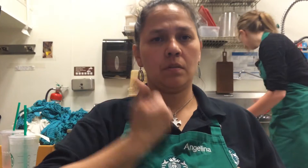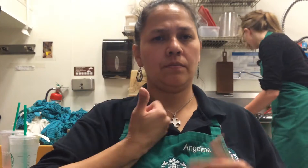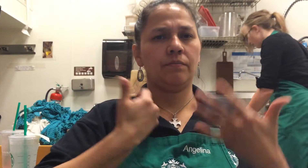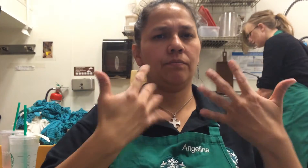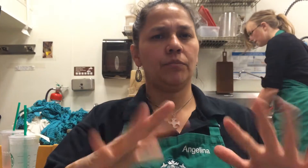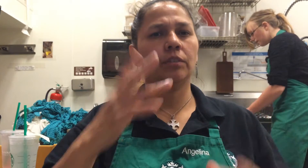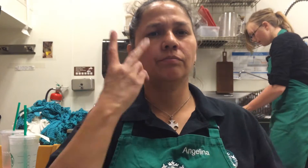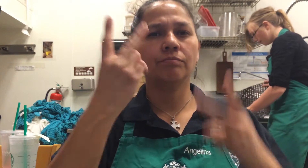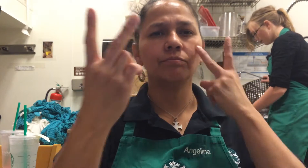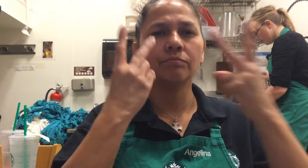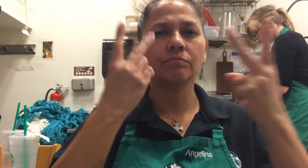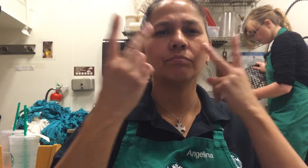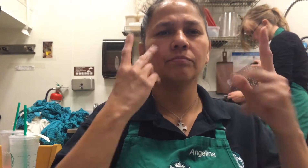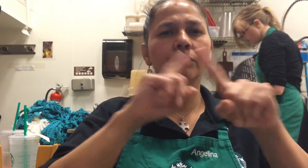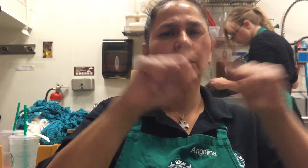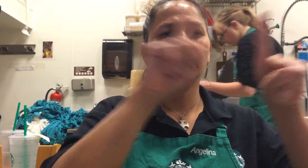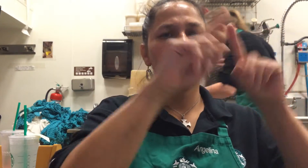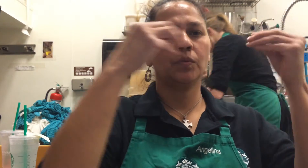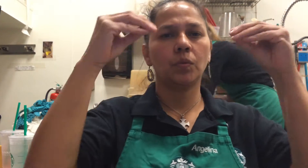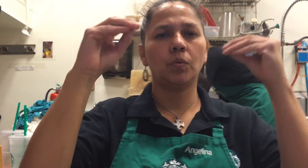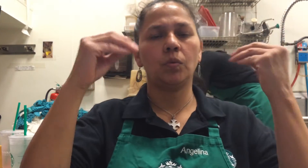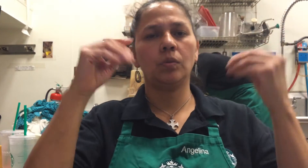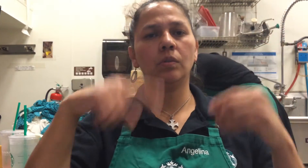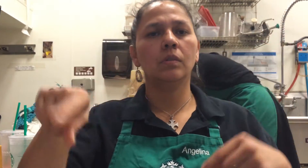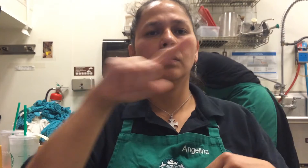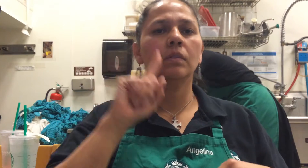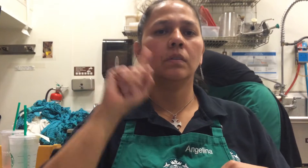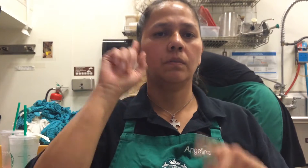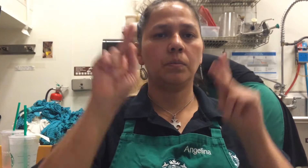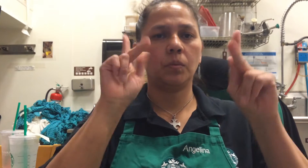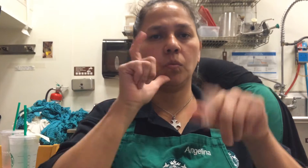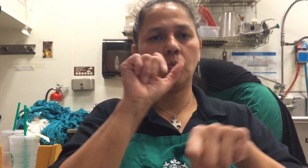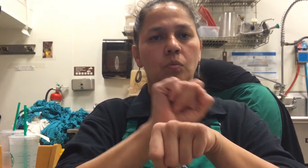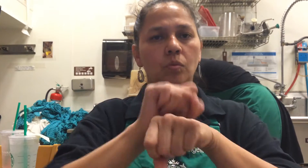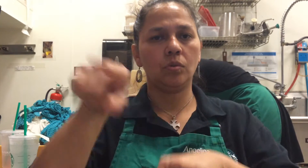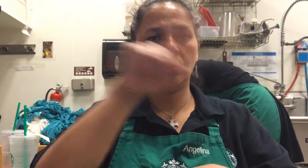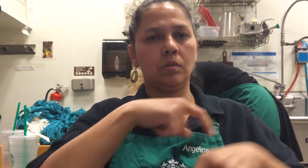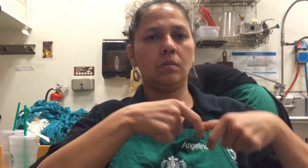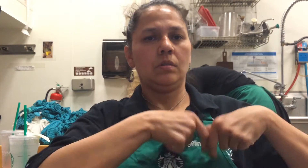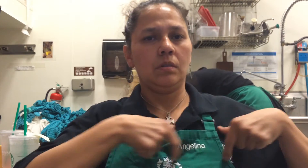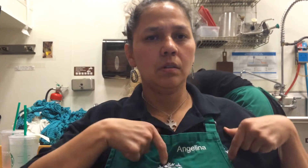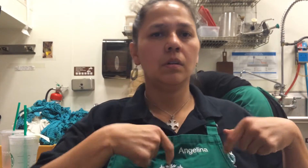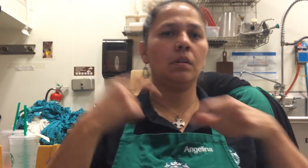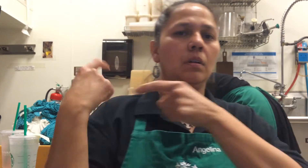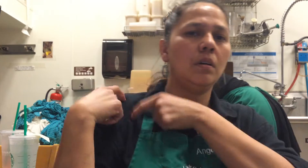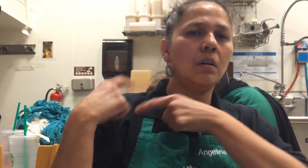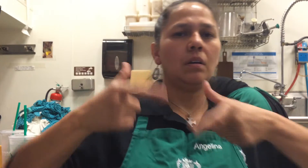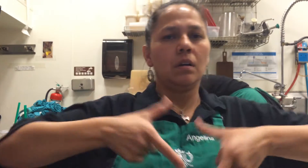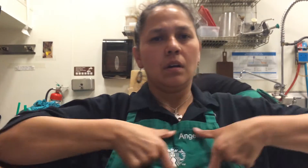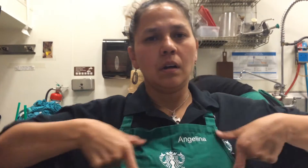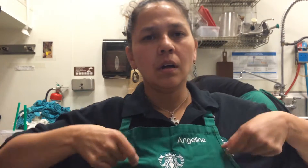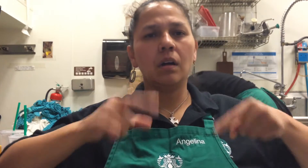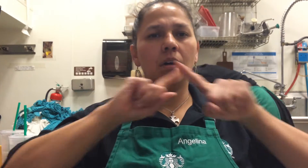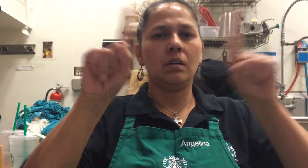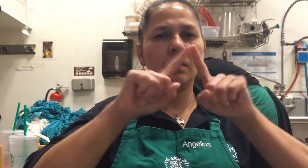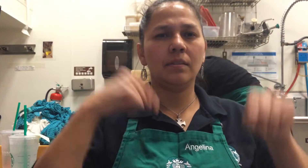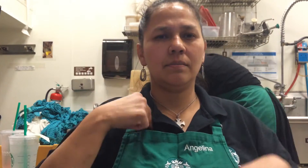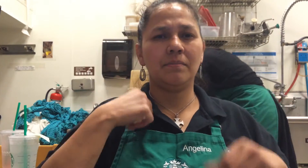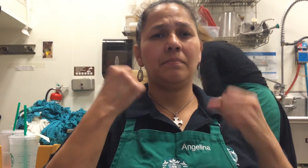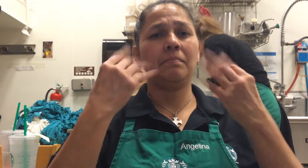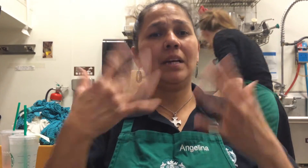Why it is so important, I already see different stores where Deaf employees wore different label.